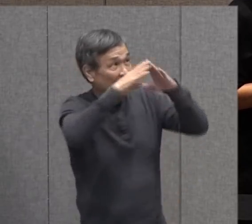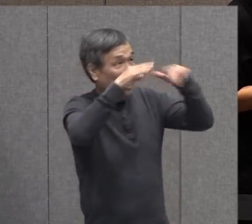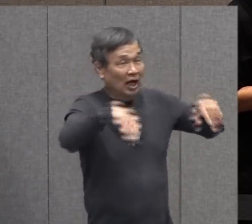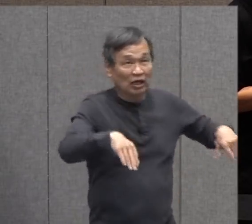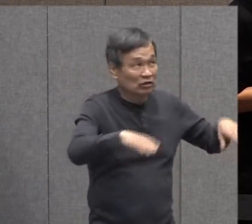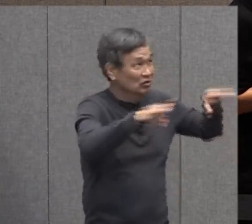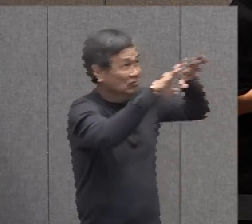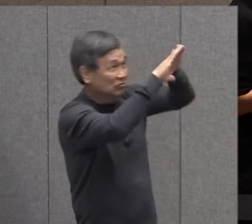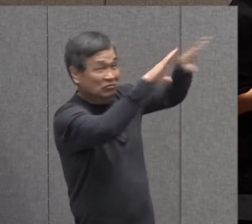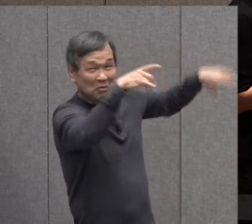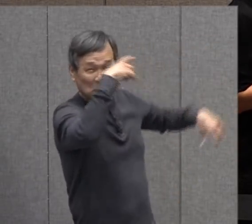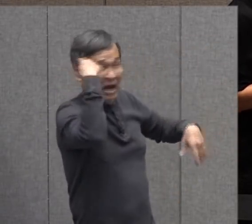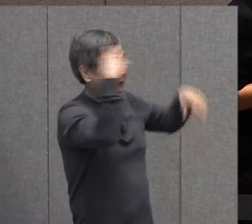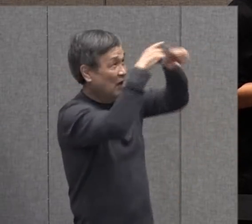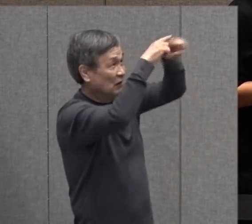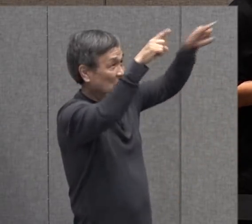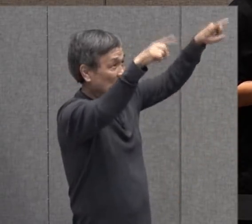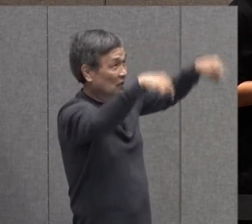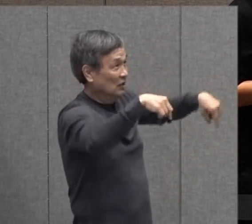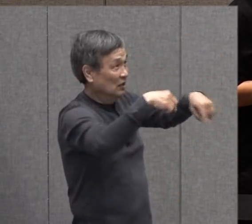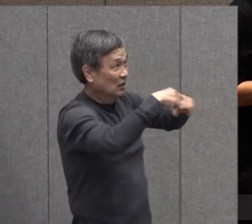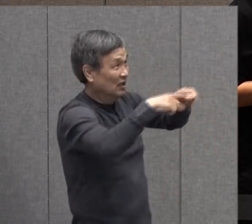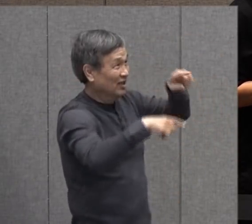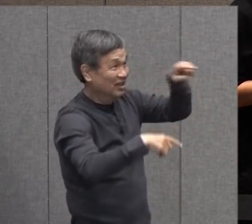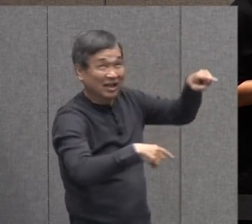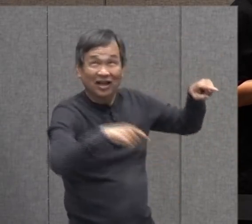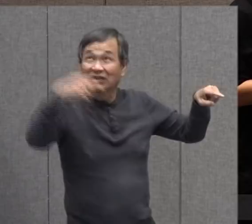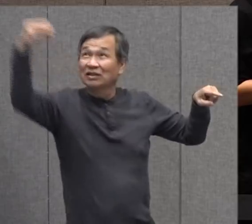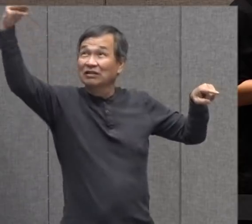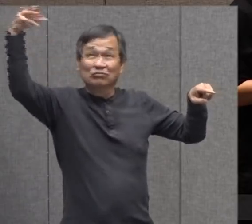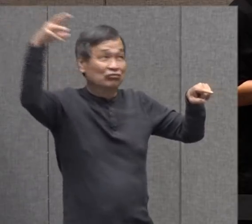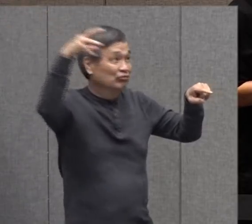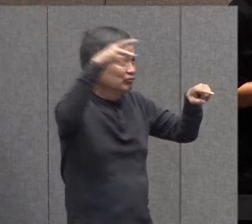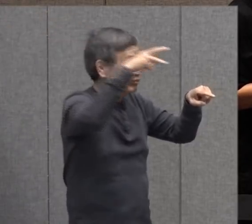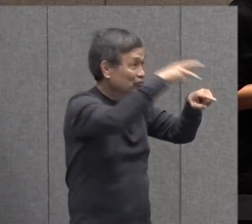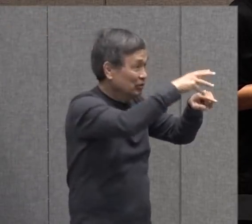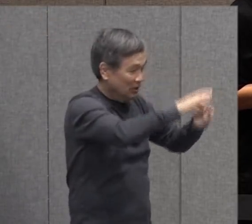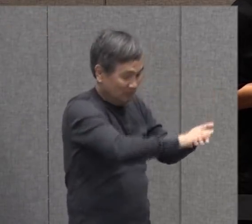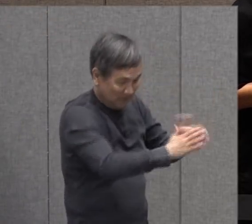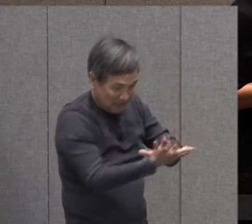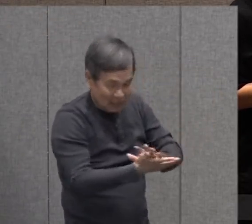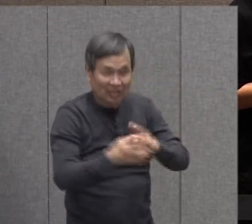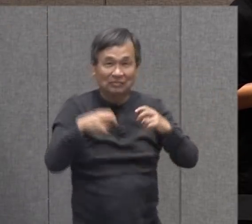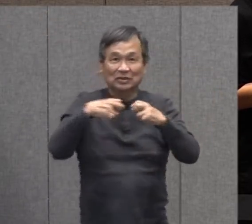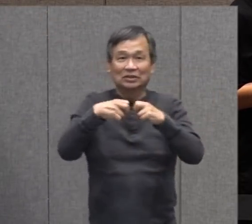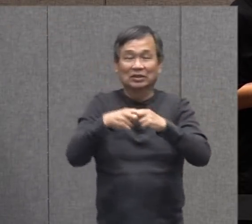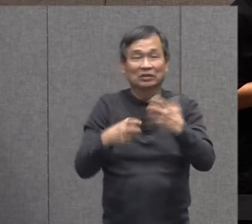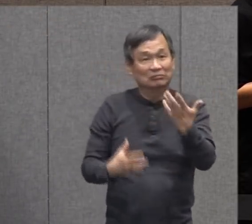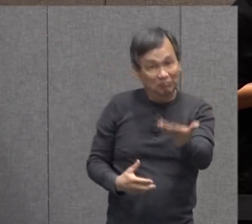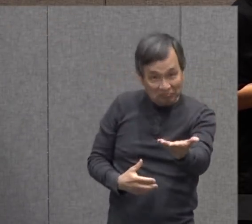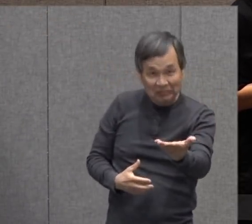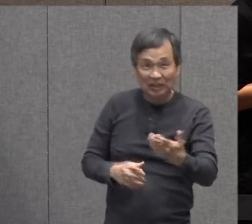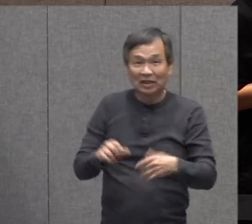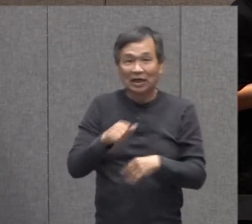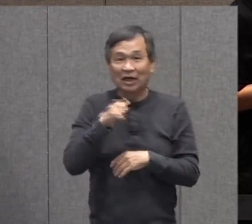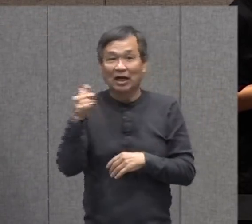One more example, we plug our TV into an outlet and that runs electricity into our television